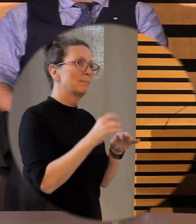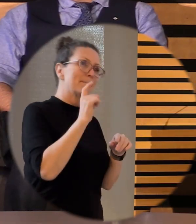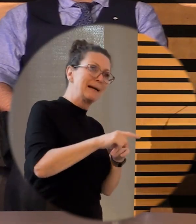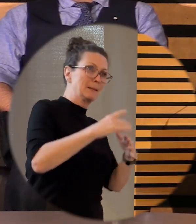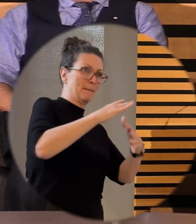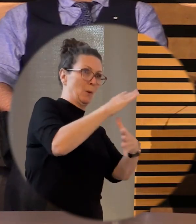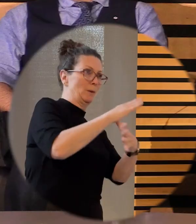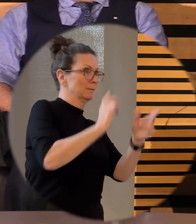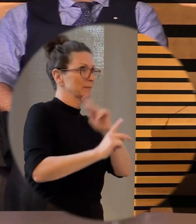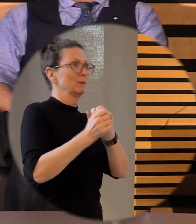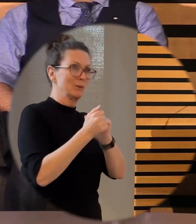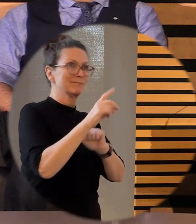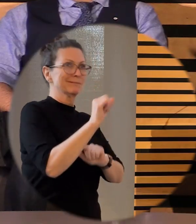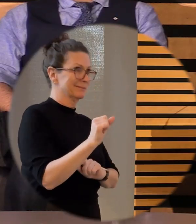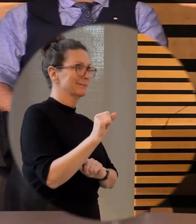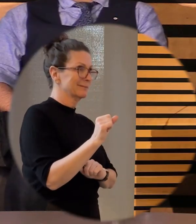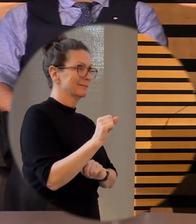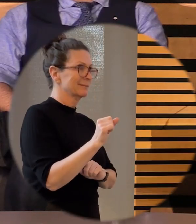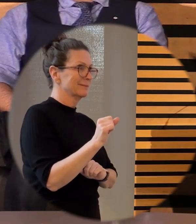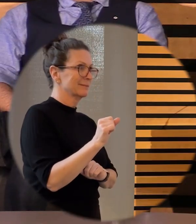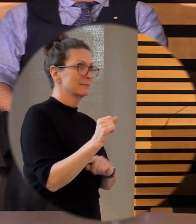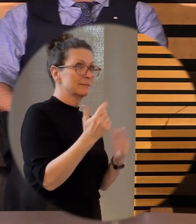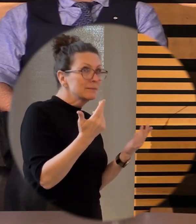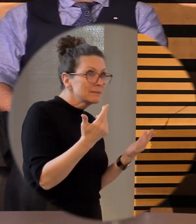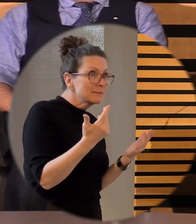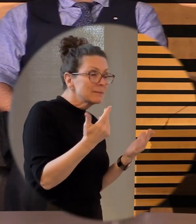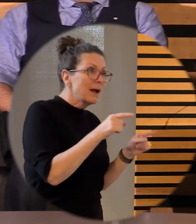that and we're not really prioritizing disability in everything that we do because realistically if